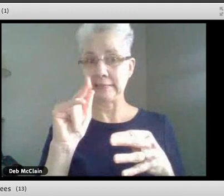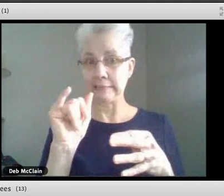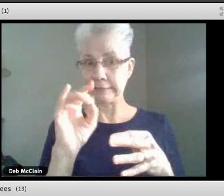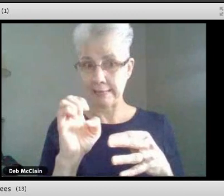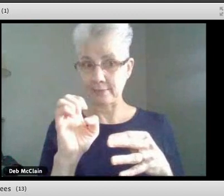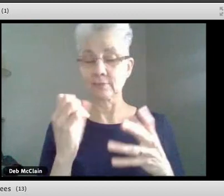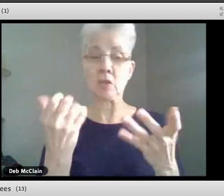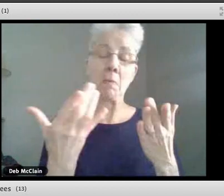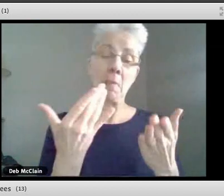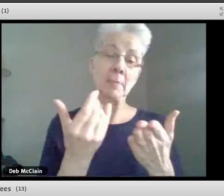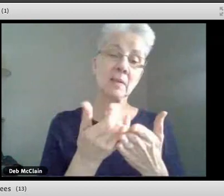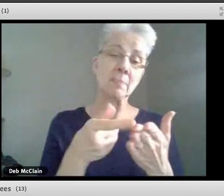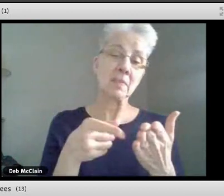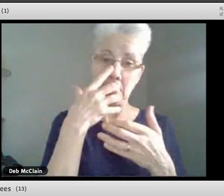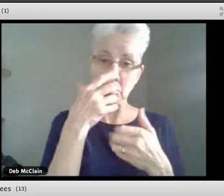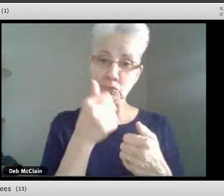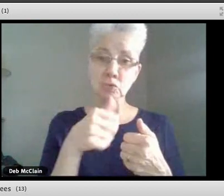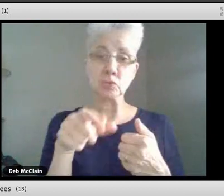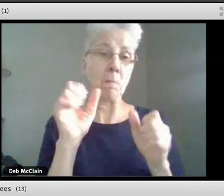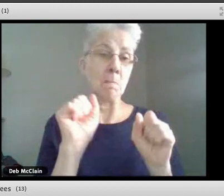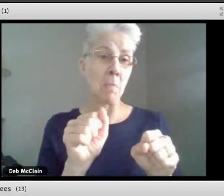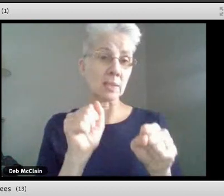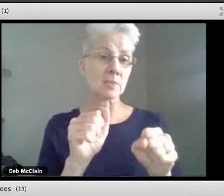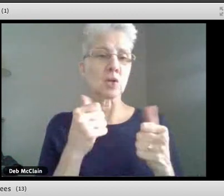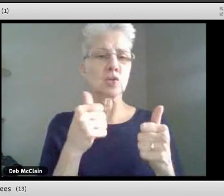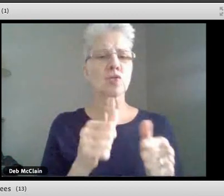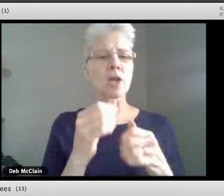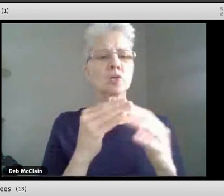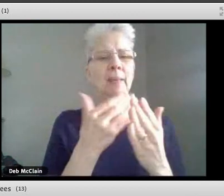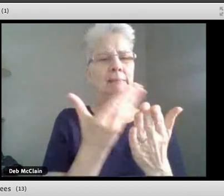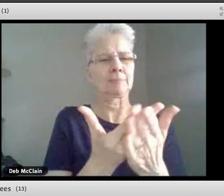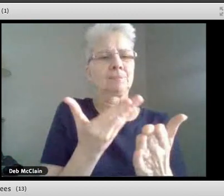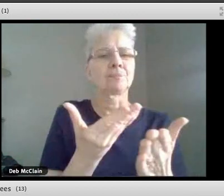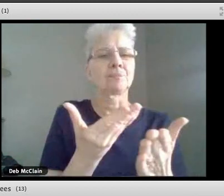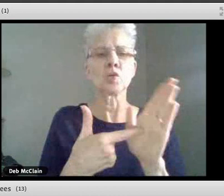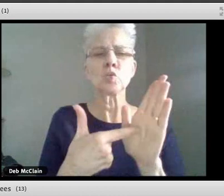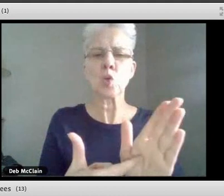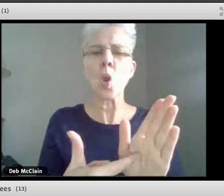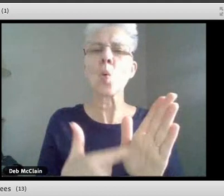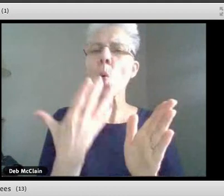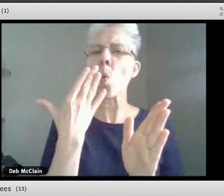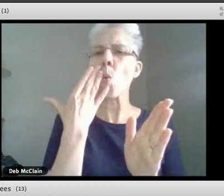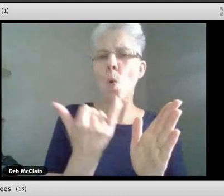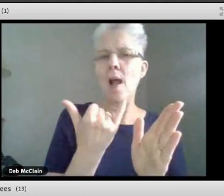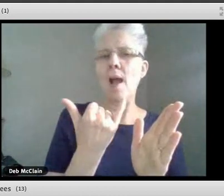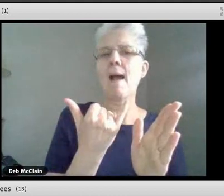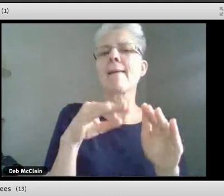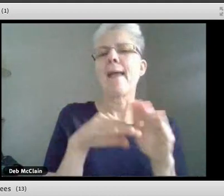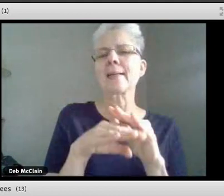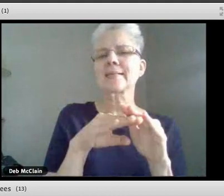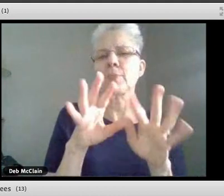Again, you're trying to build this case. You're trying to show why accessibility is important, which we all know, but in some cases,